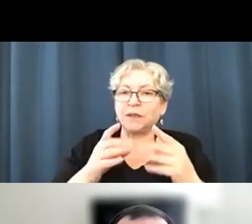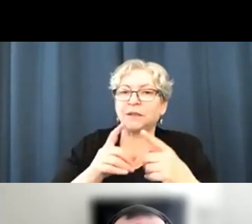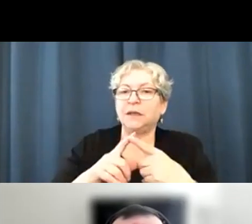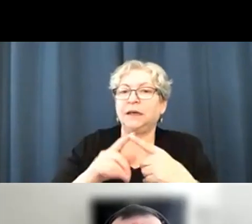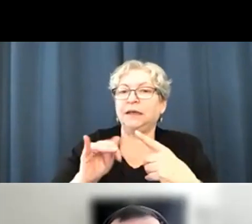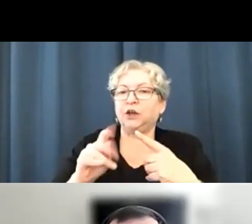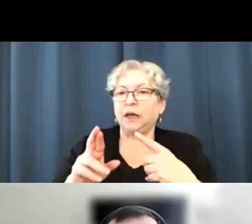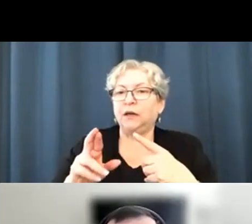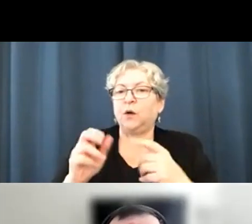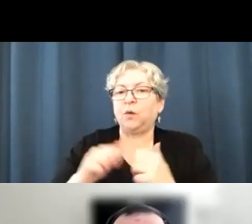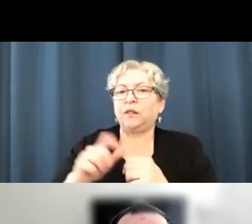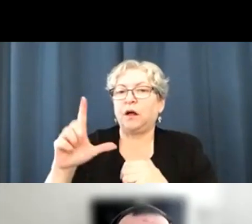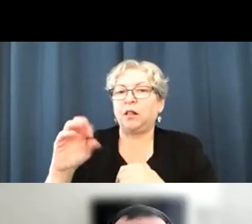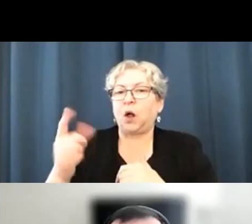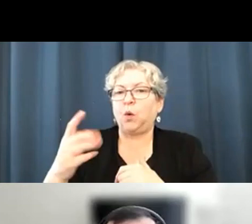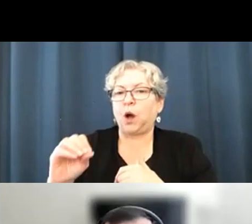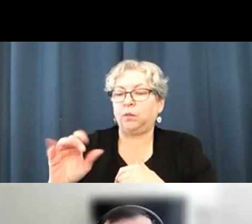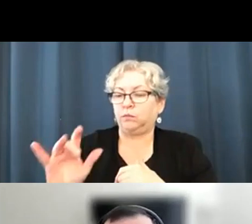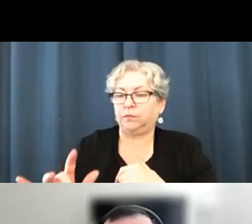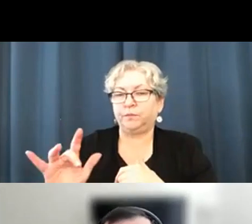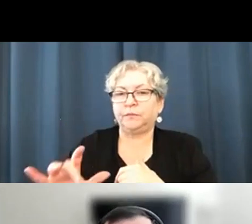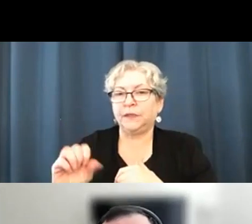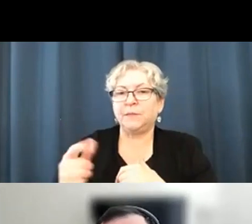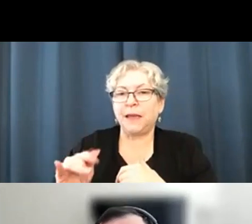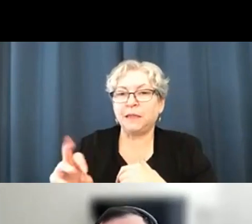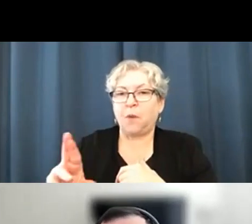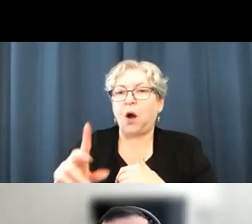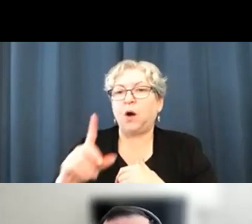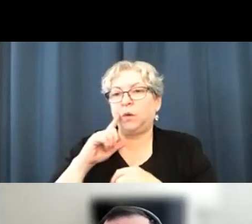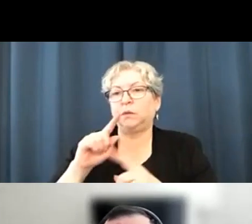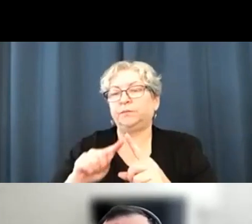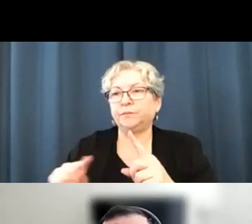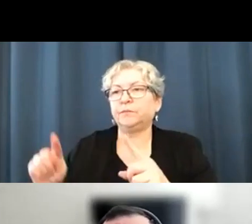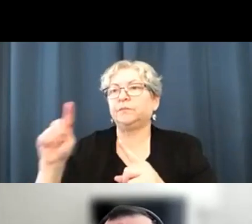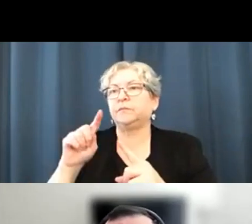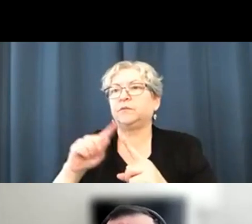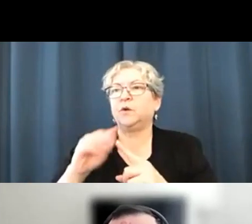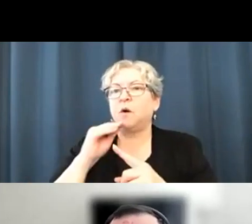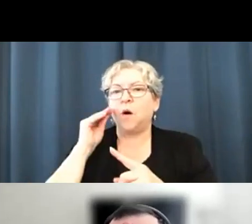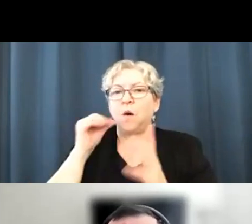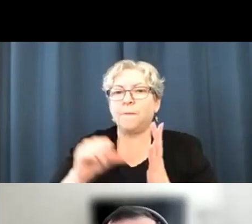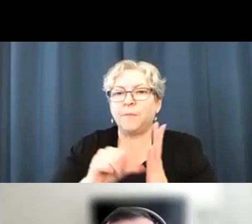So, if I press Space Bar, then it will click the logo, which goes back to the home page. So, Tabbing again.